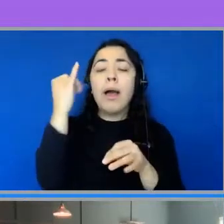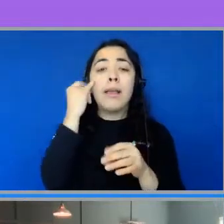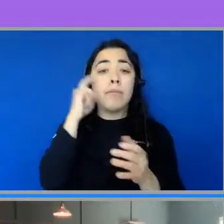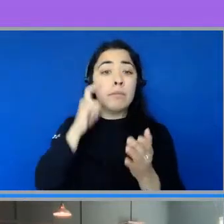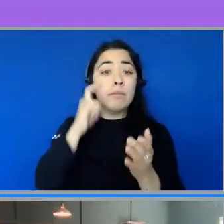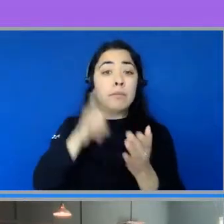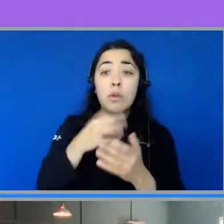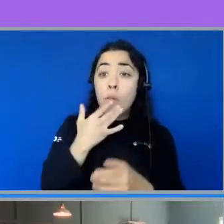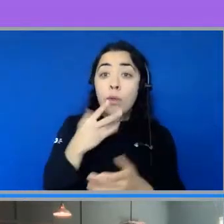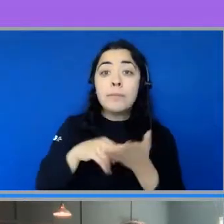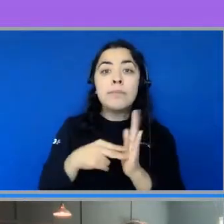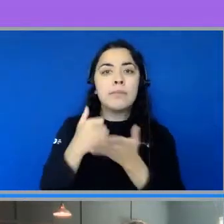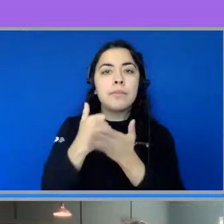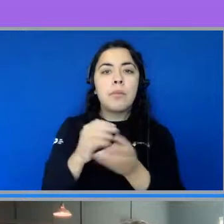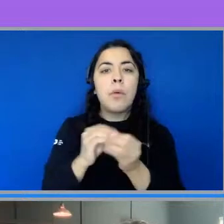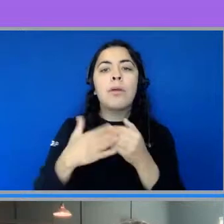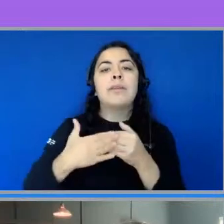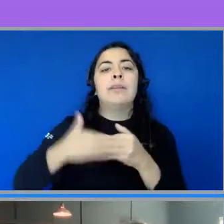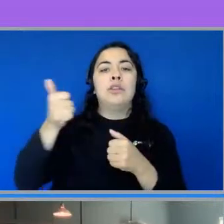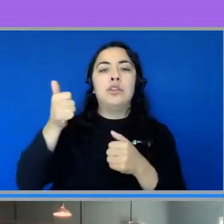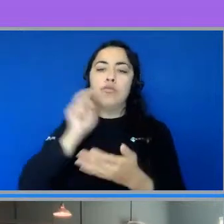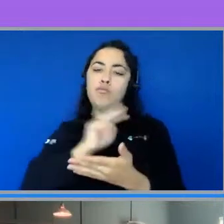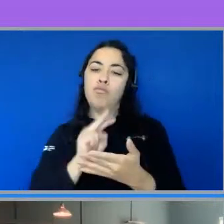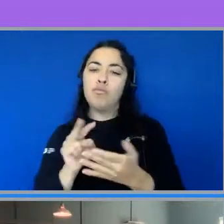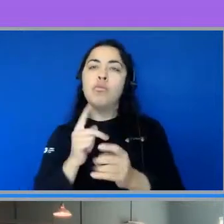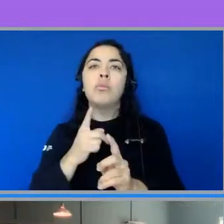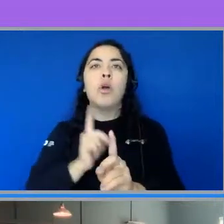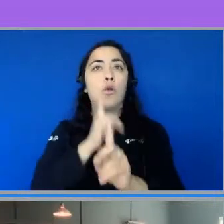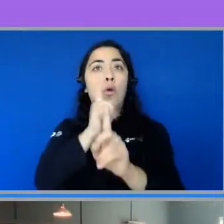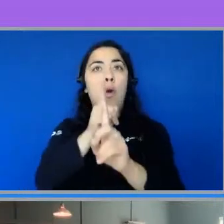the color, it can help make it easier for a user to accomplish